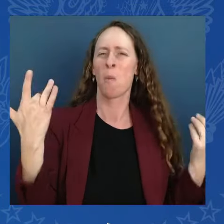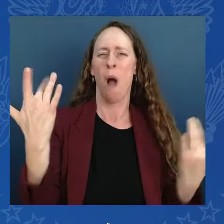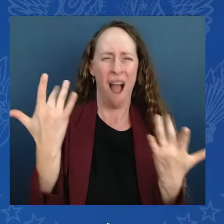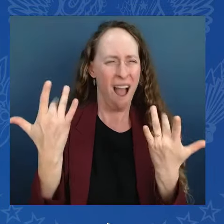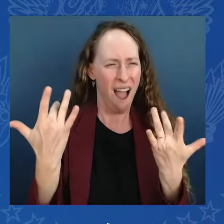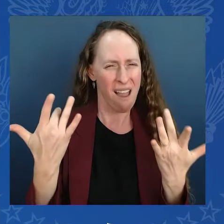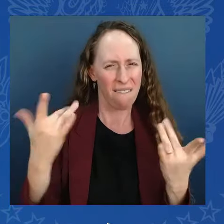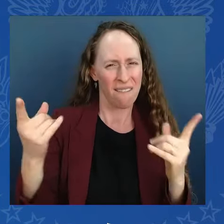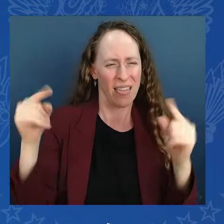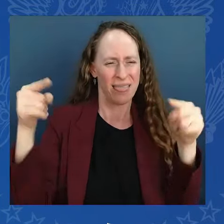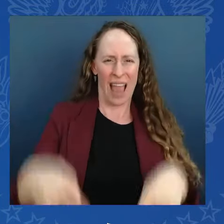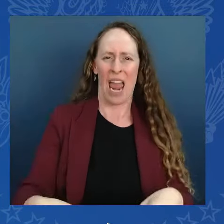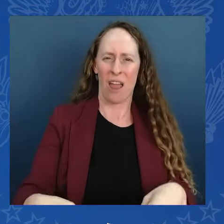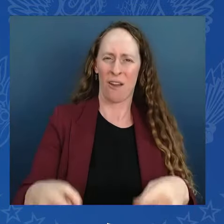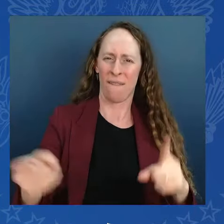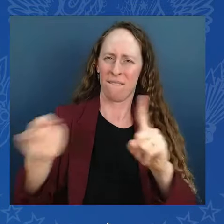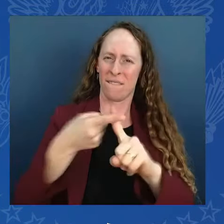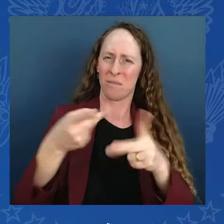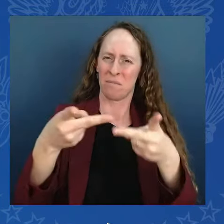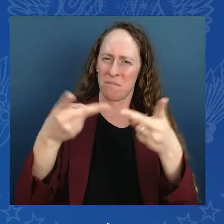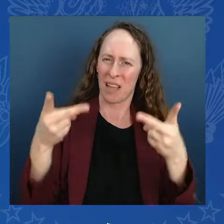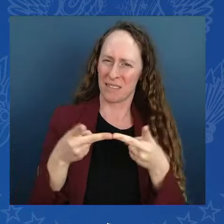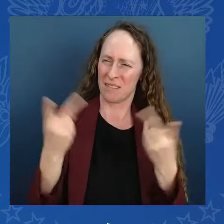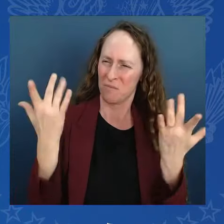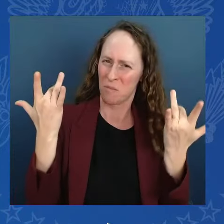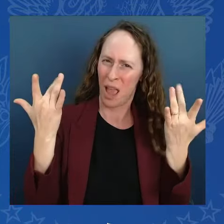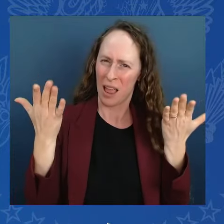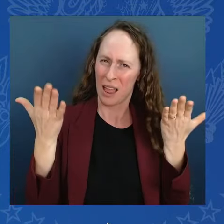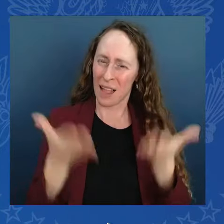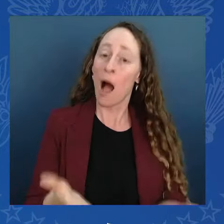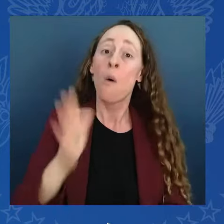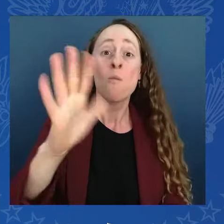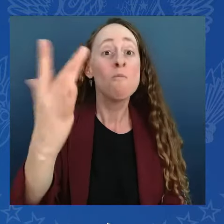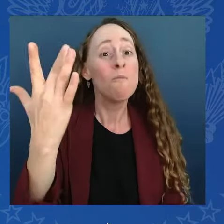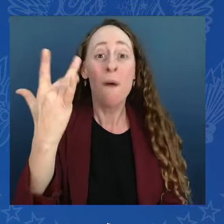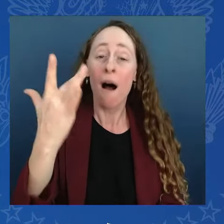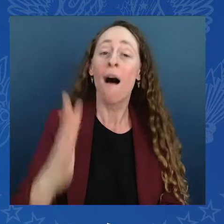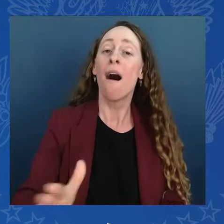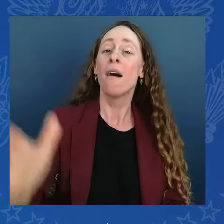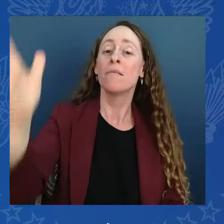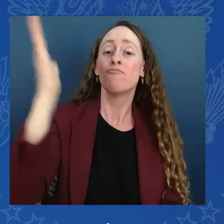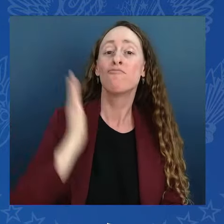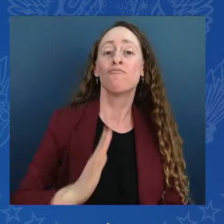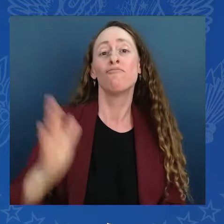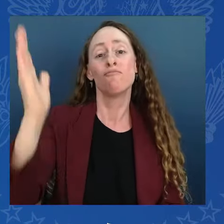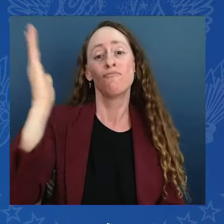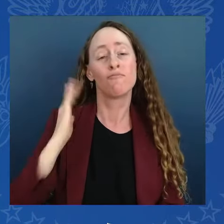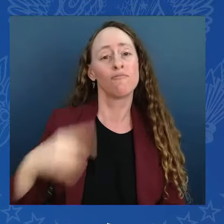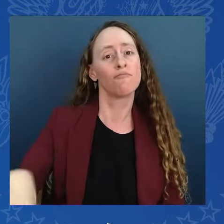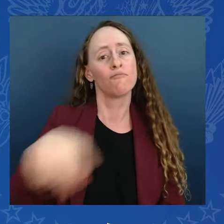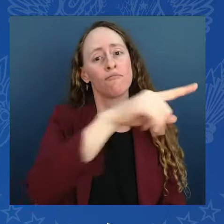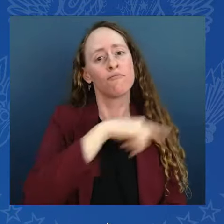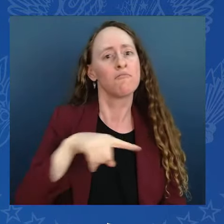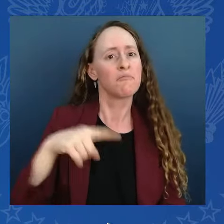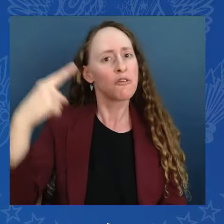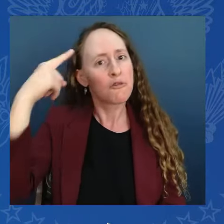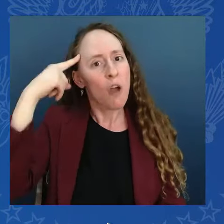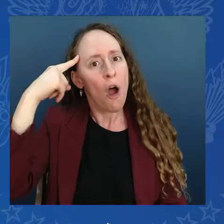Well, it's because when they were first put in place a long time ago, lead pipes were incredibly durable and they didn't rust.